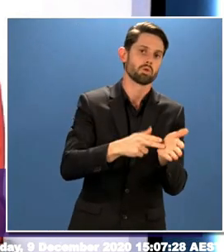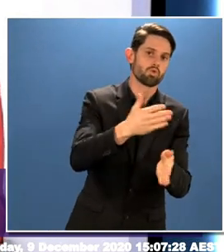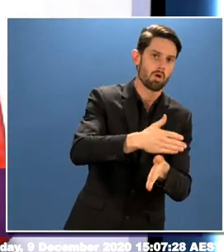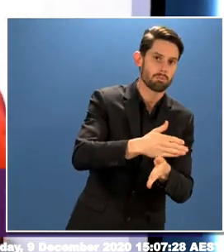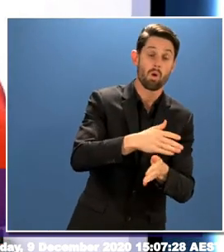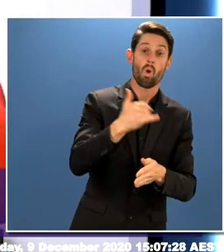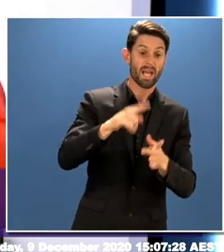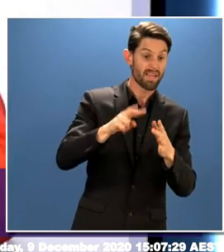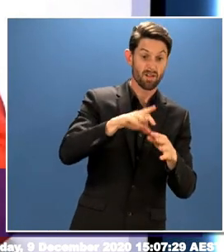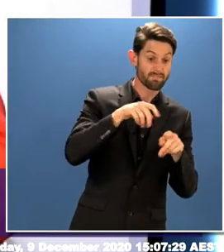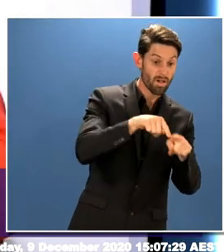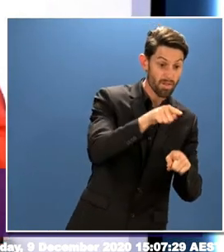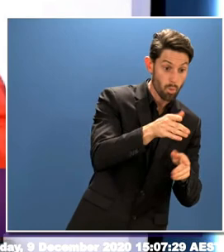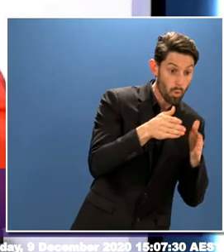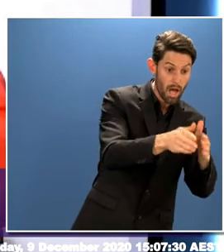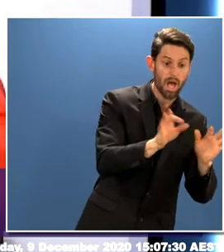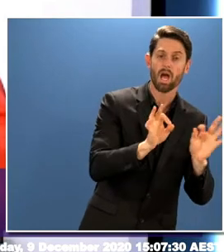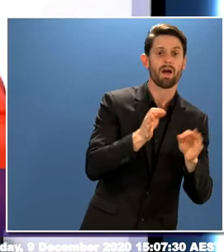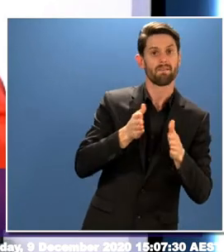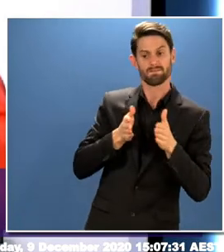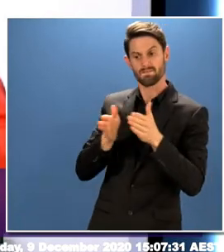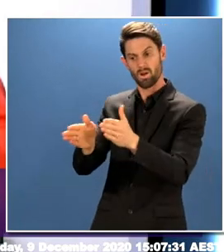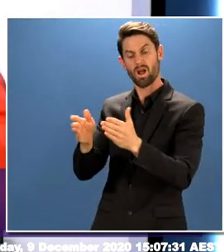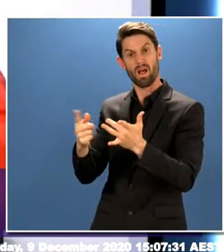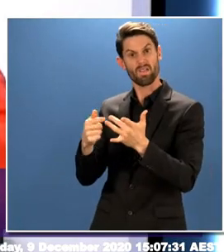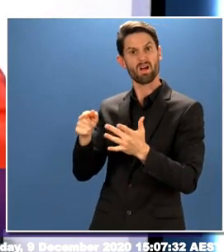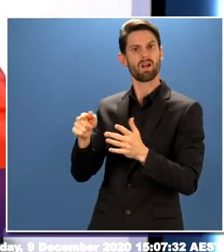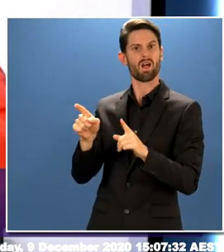pathway, remaining in the segregated closed employment.